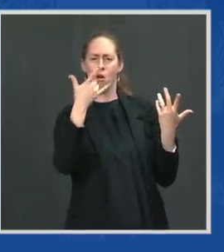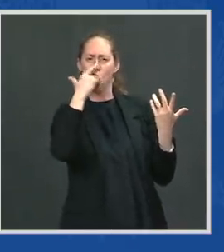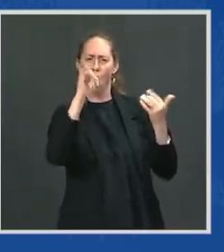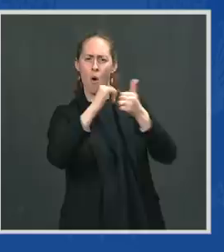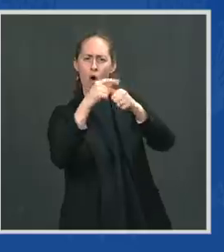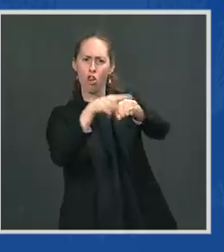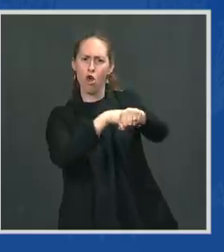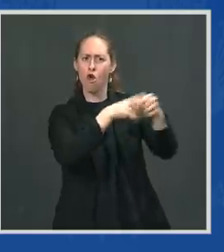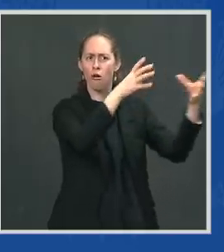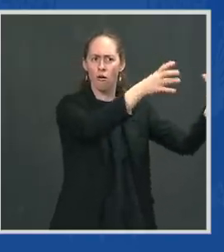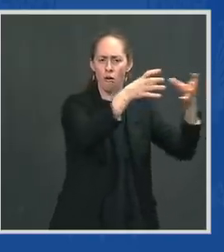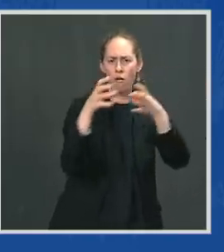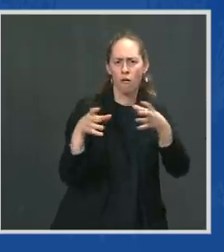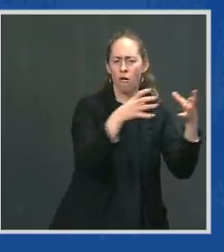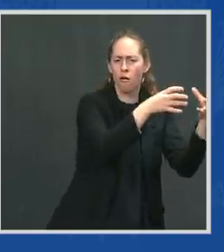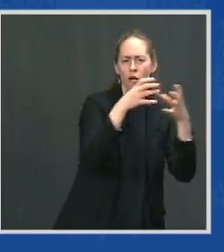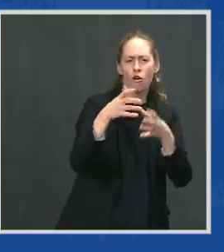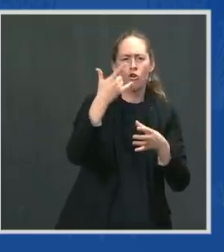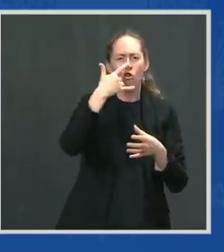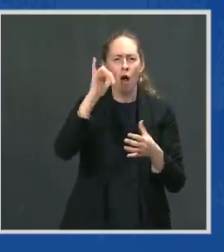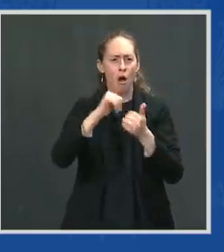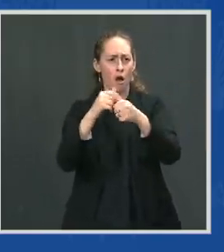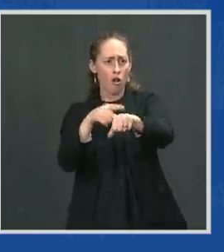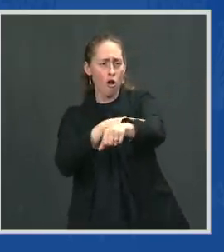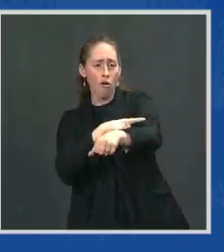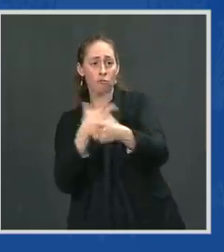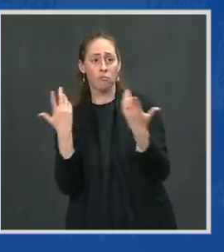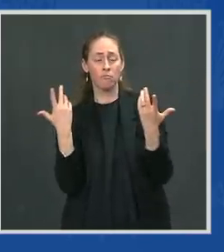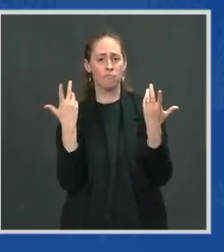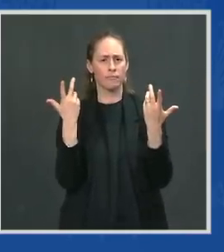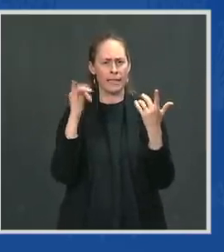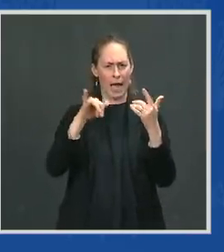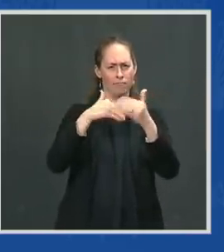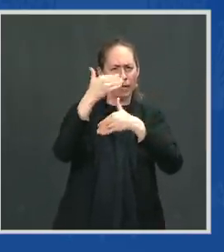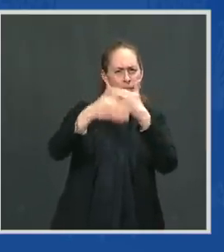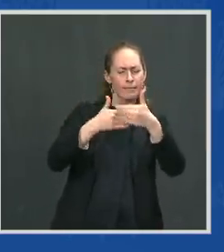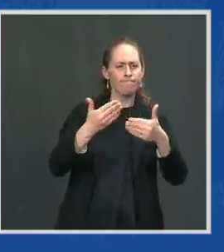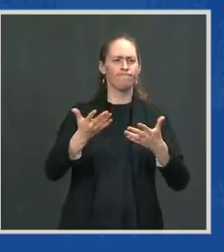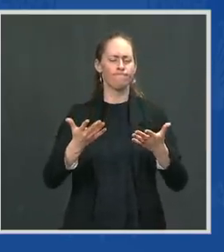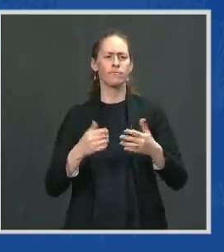if they could be achieved at all? And at what additional cost in lives and treasure?